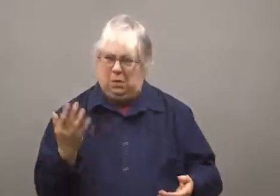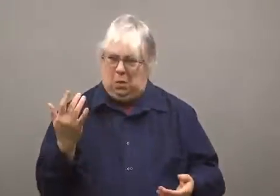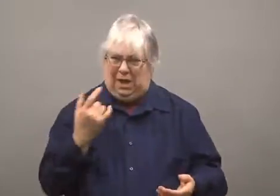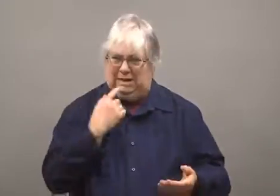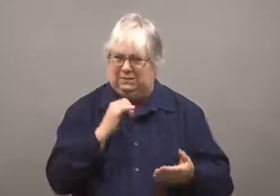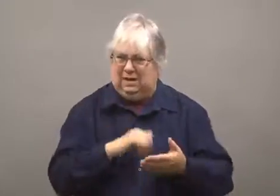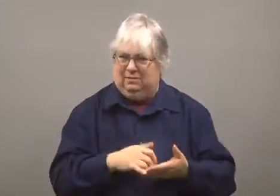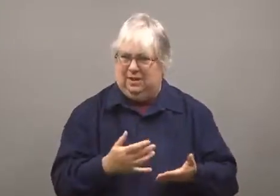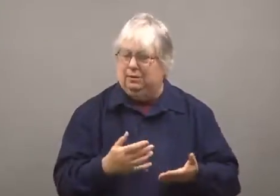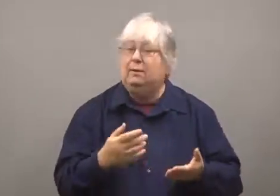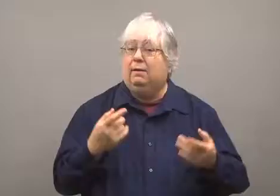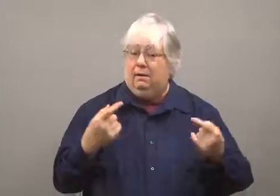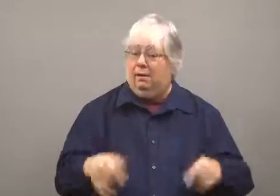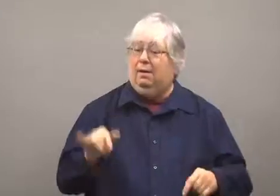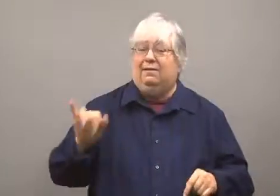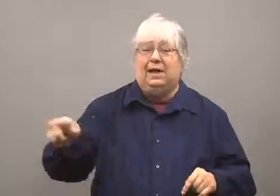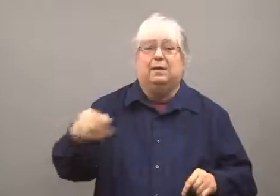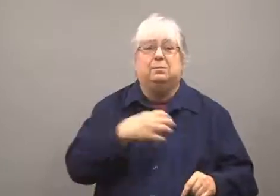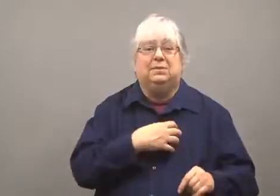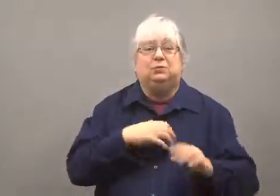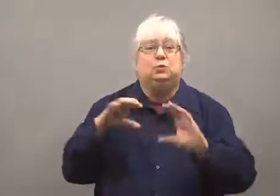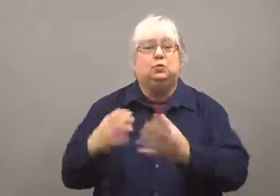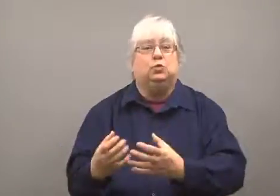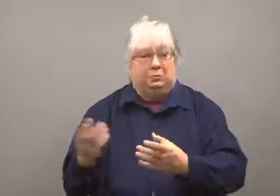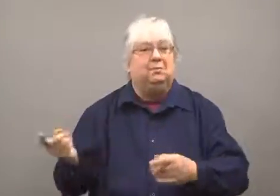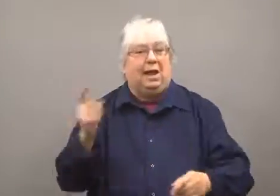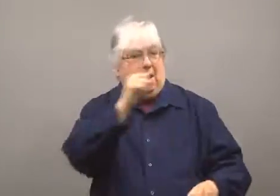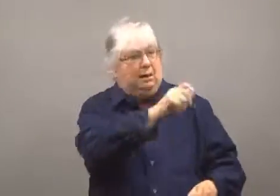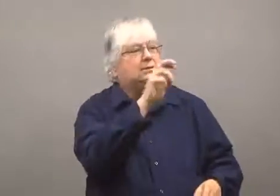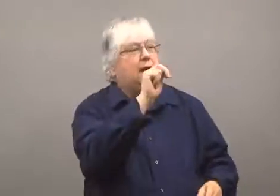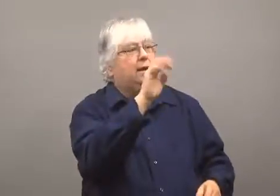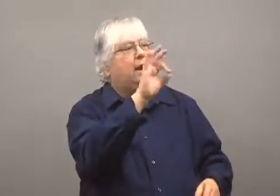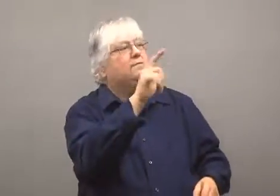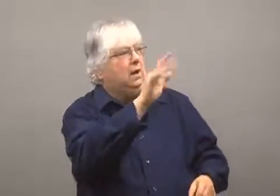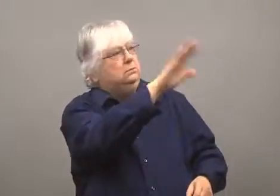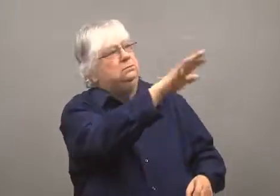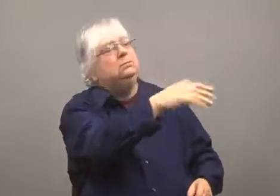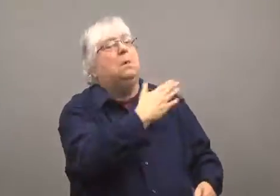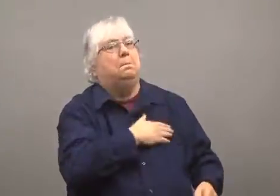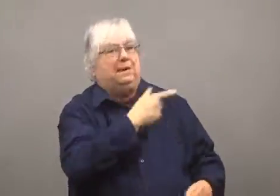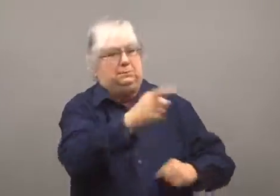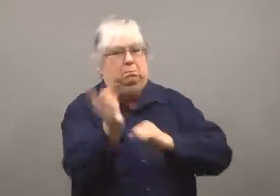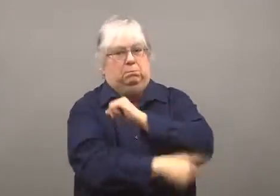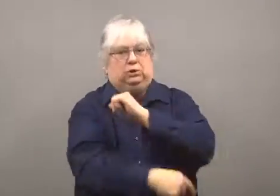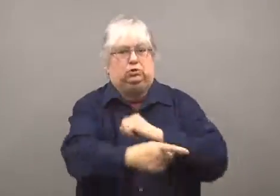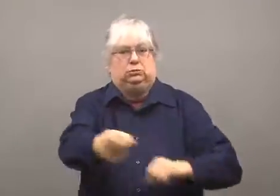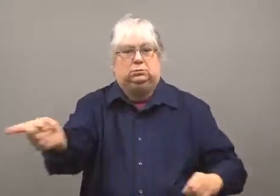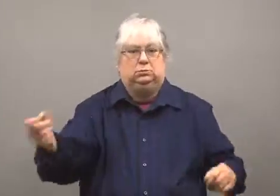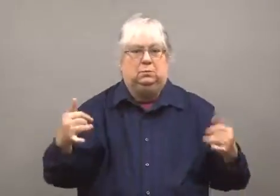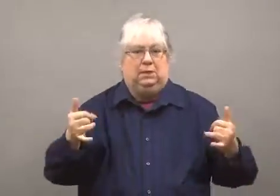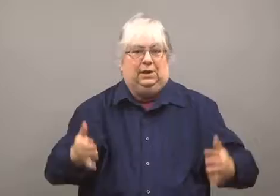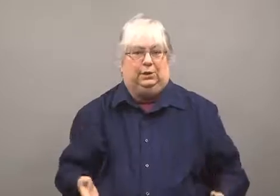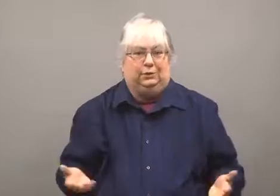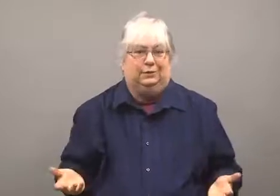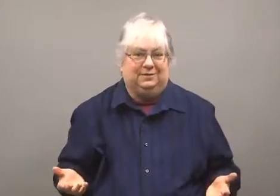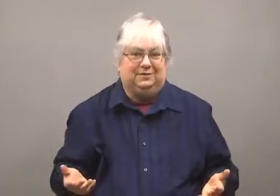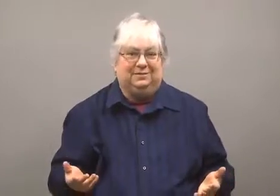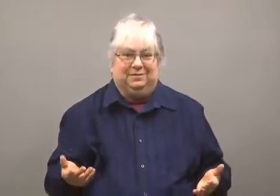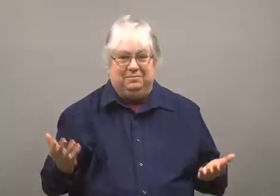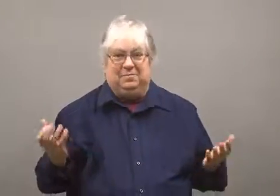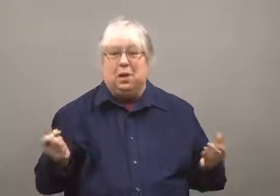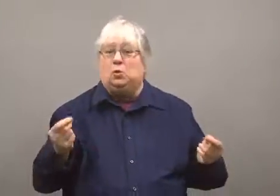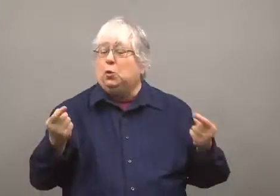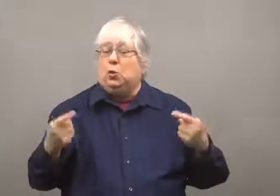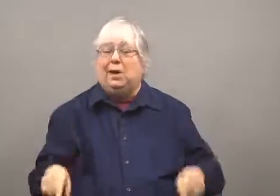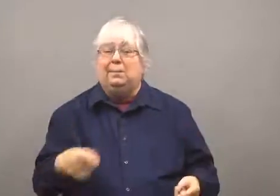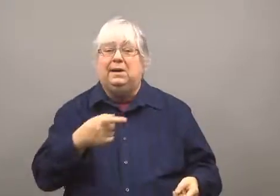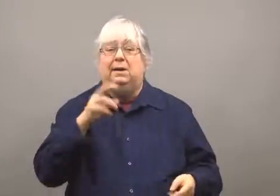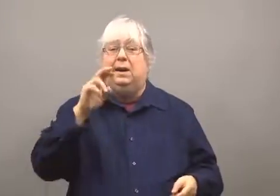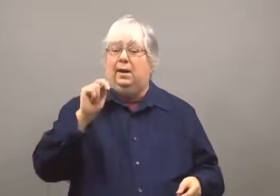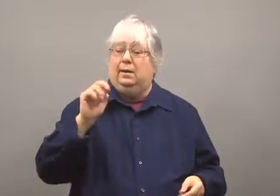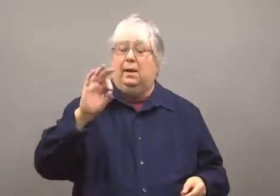He said that because the police association had asked the NFL to discipline the players.